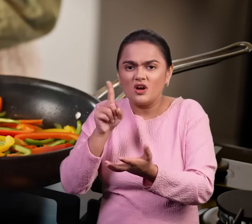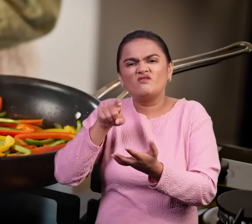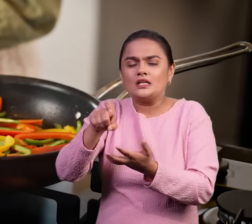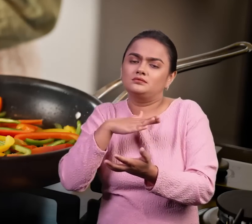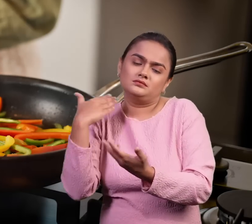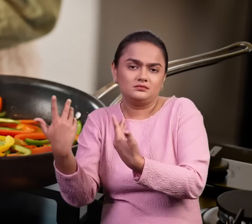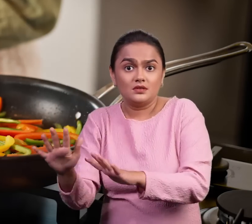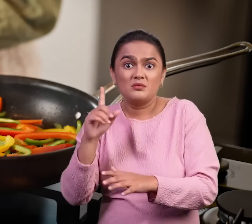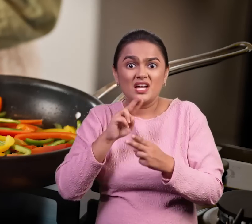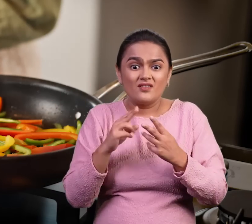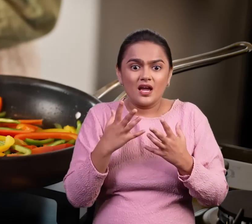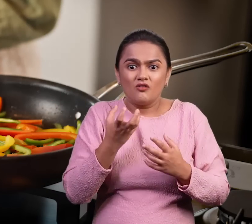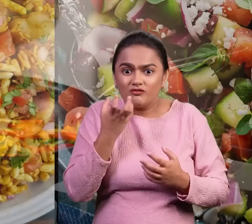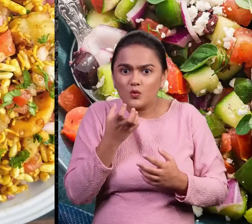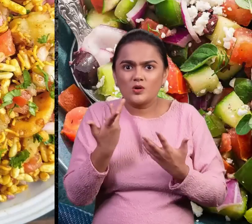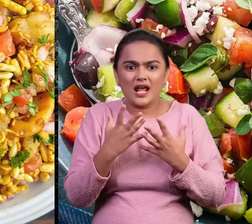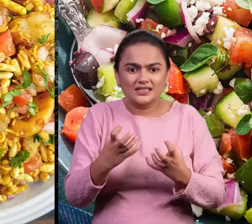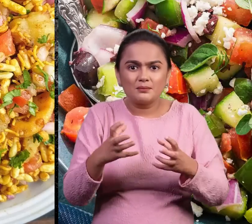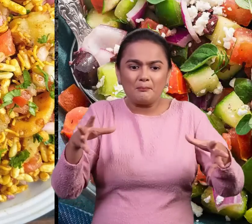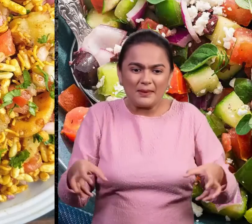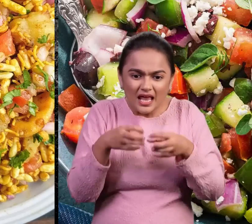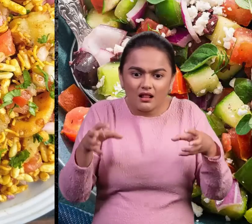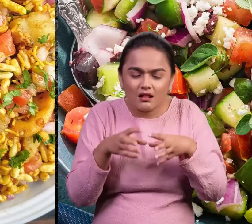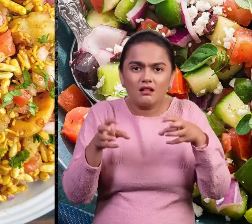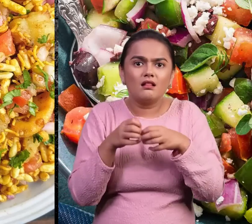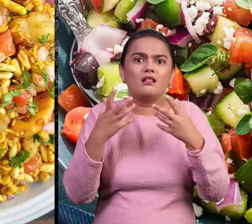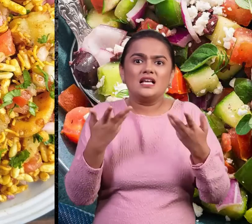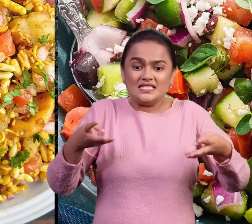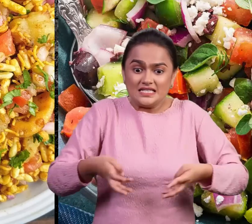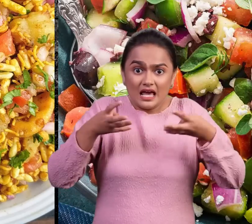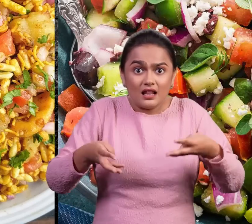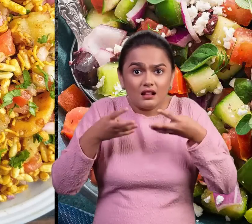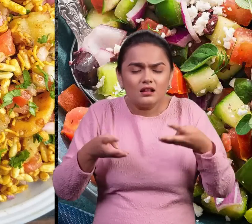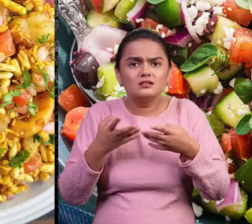But if raw food like fruit, bhel or salad,